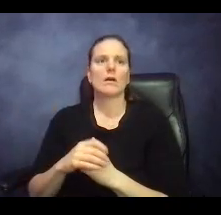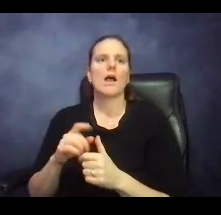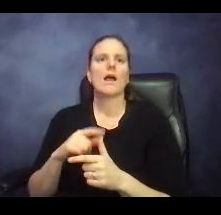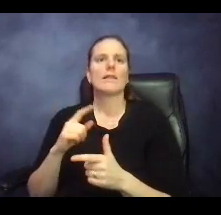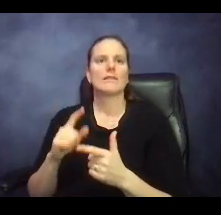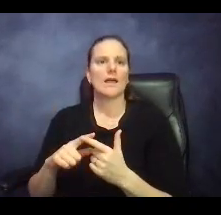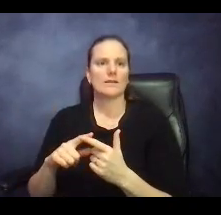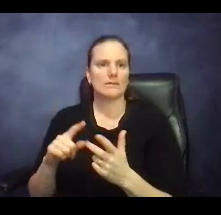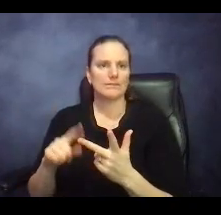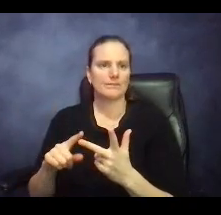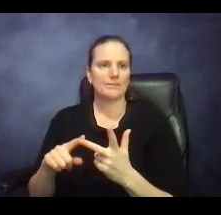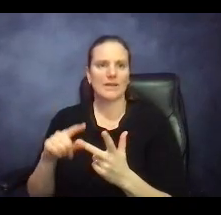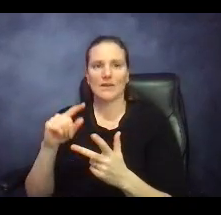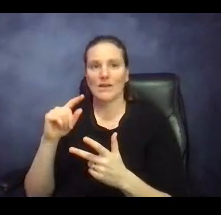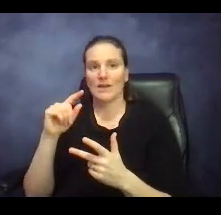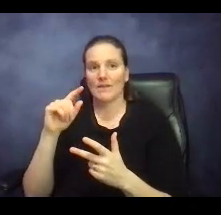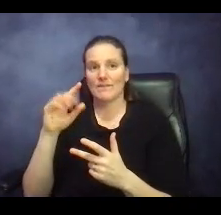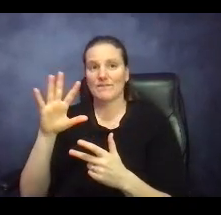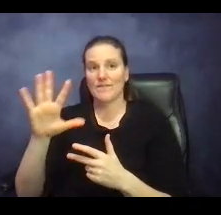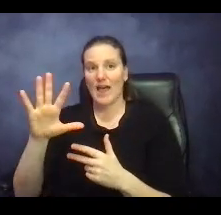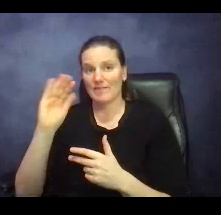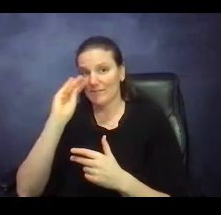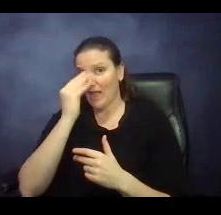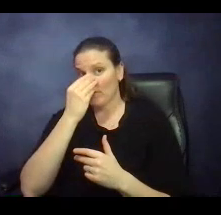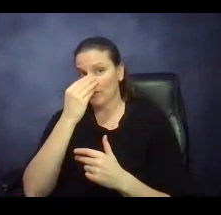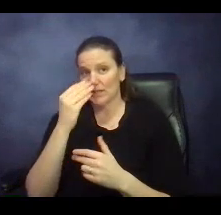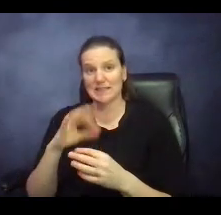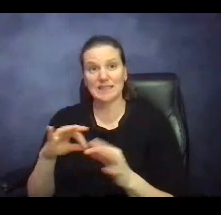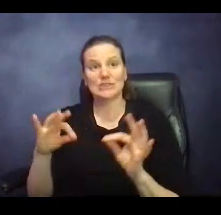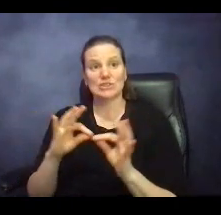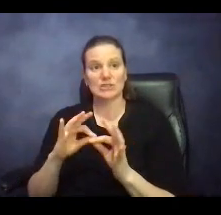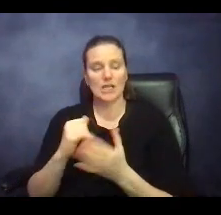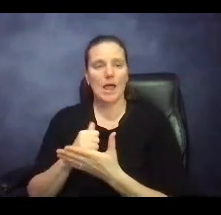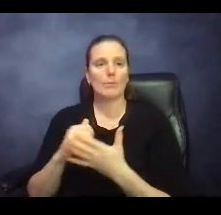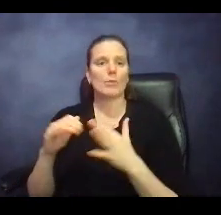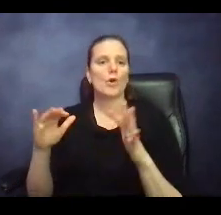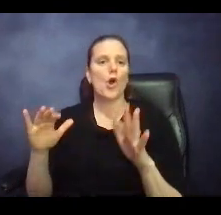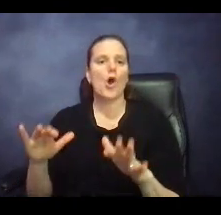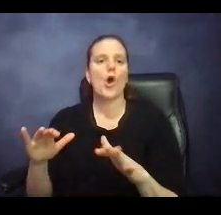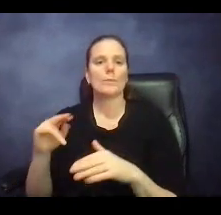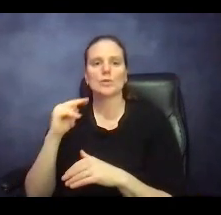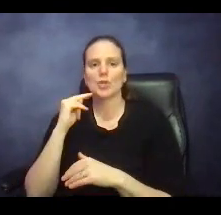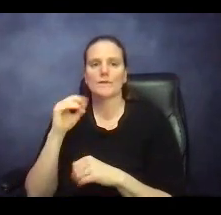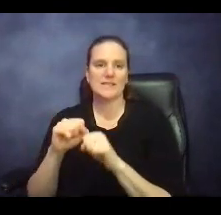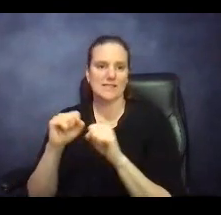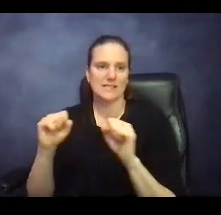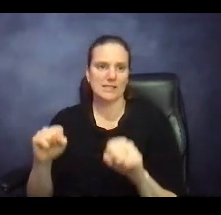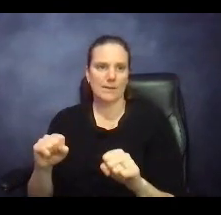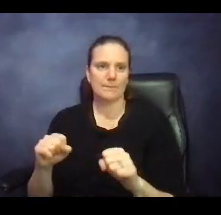So blood sugar handling and cortisol regulation go hand in hand. And this is where we transition into the, the nutrition piece.